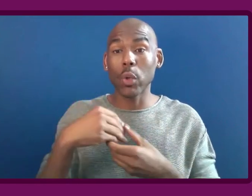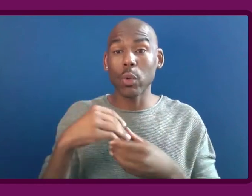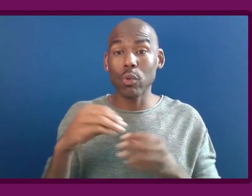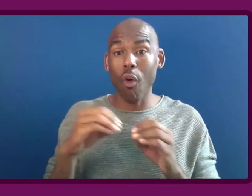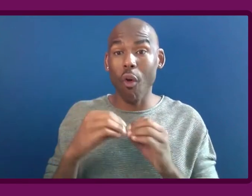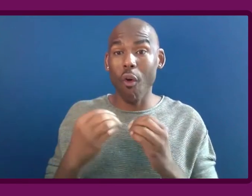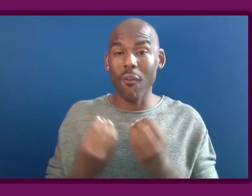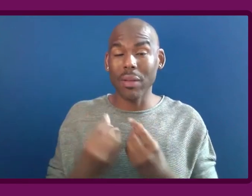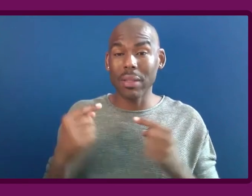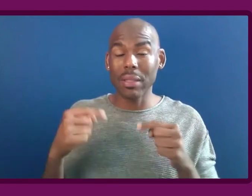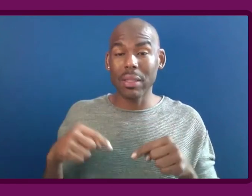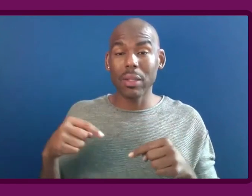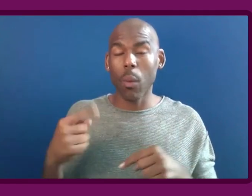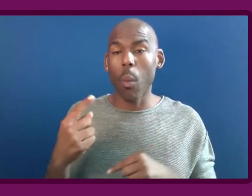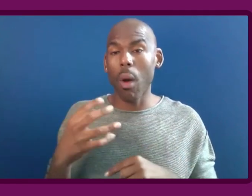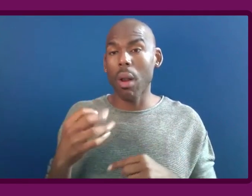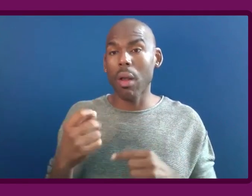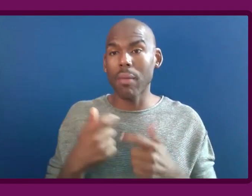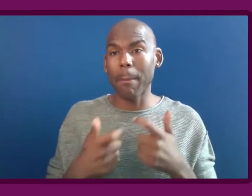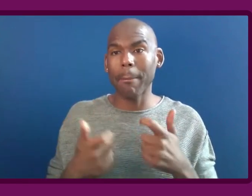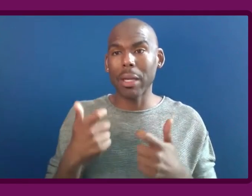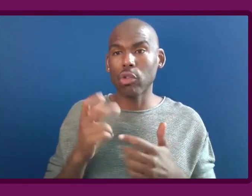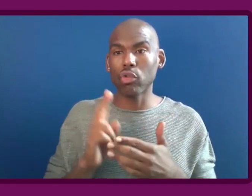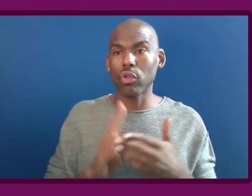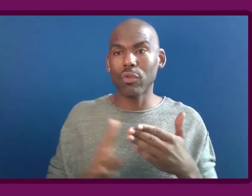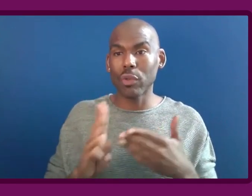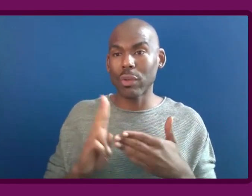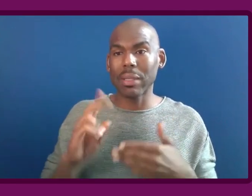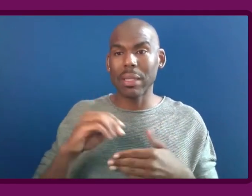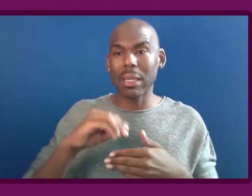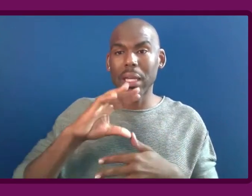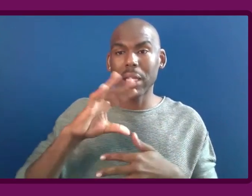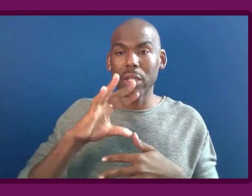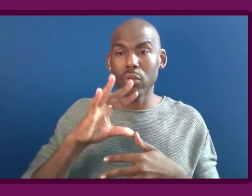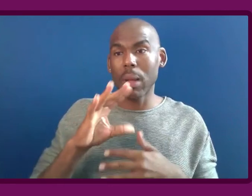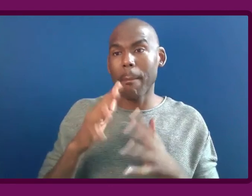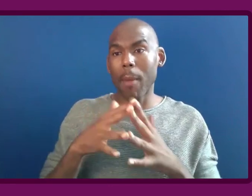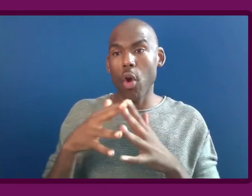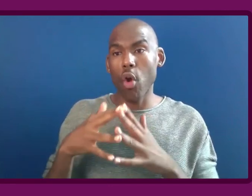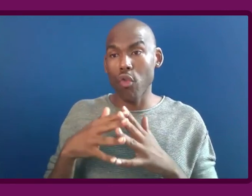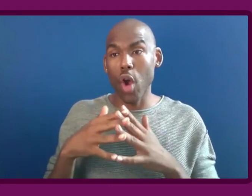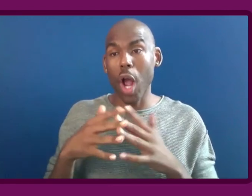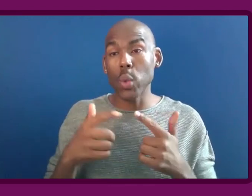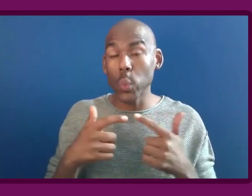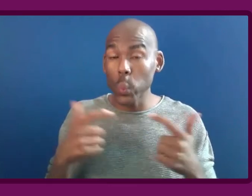four years ago because I understood the power of, yes, we need to talk about disability. Of